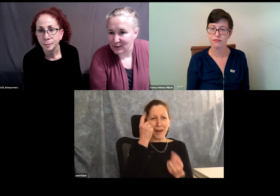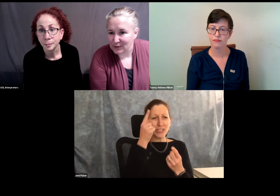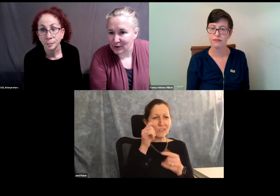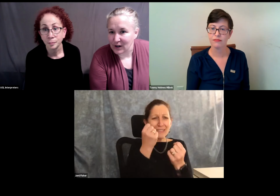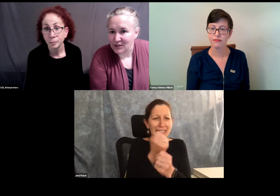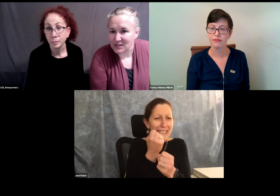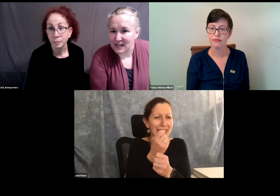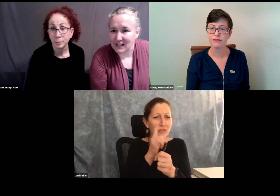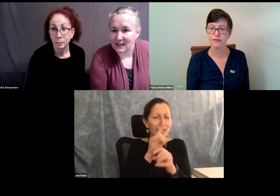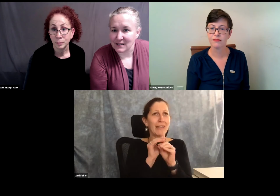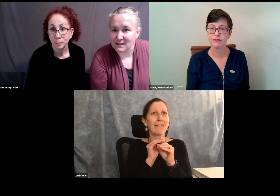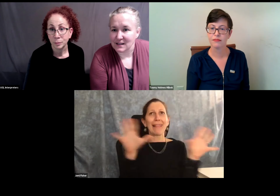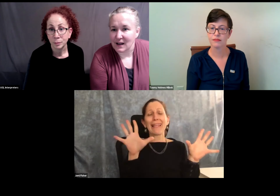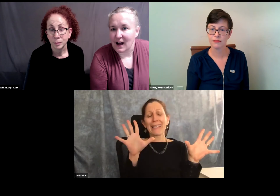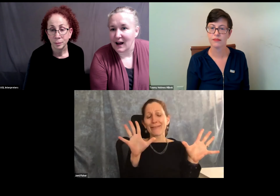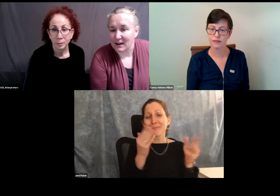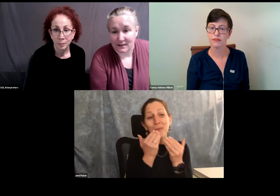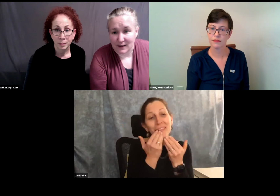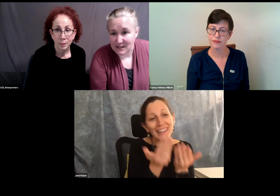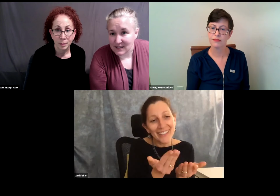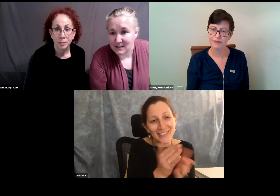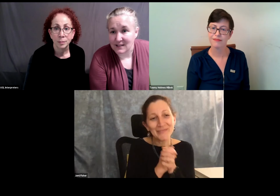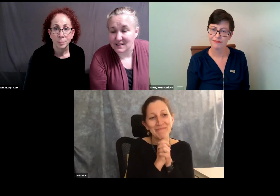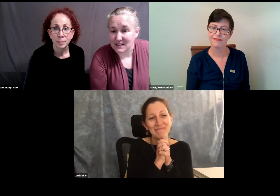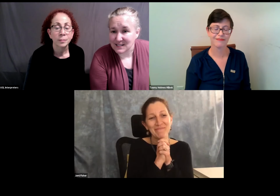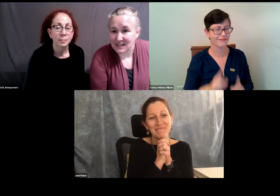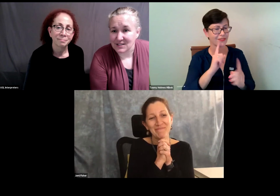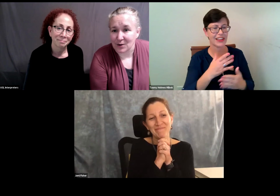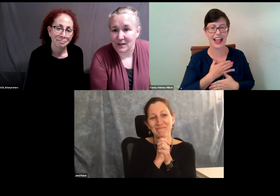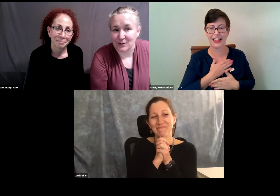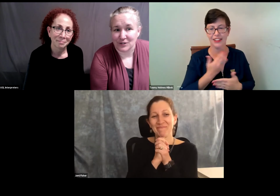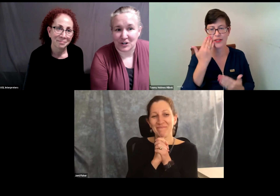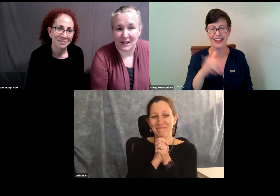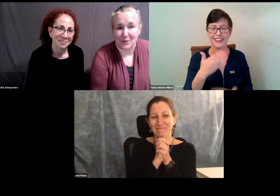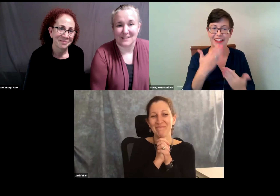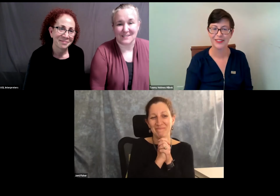For understanding these ideas and statistics, so thank you for sharing that with us